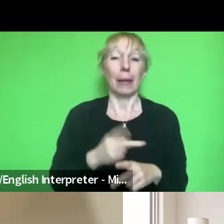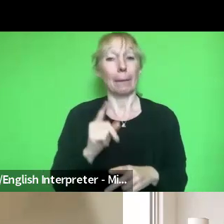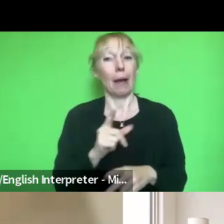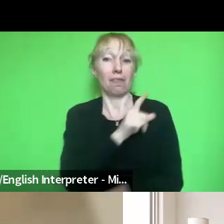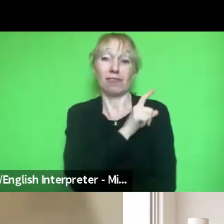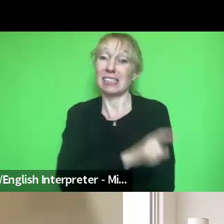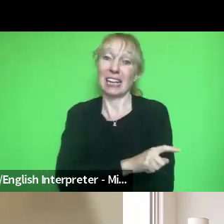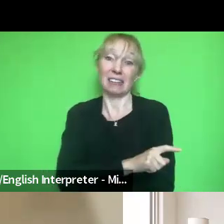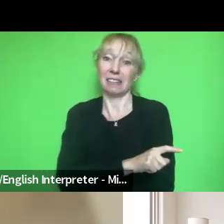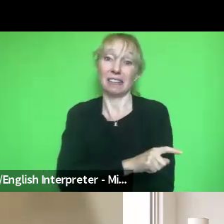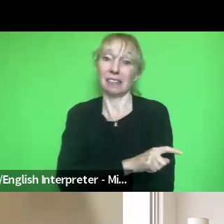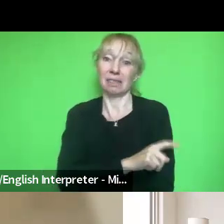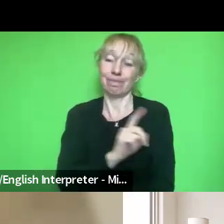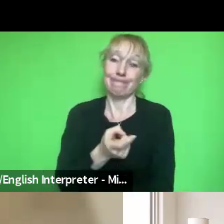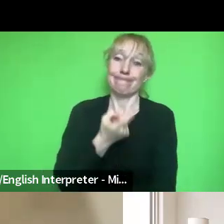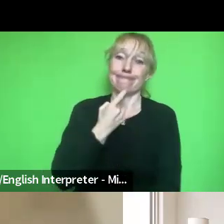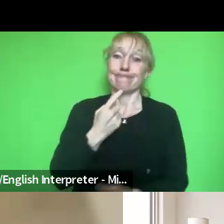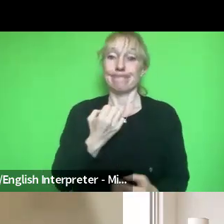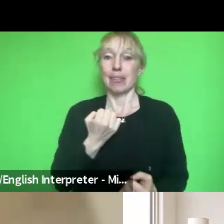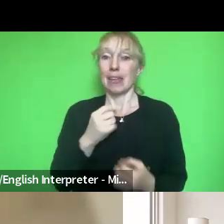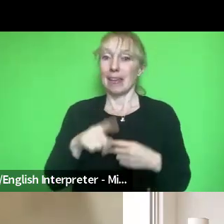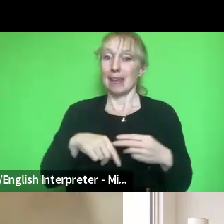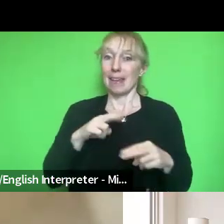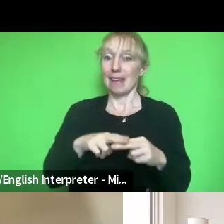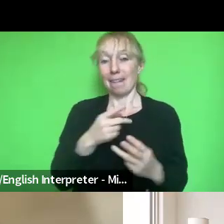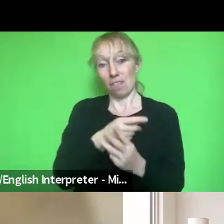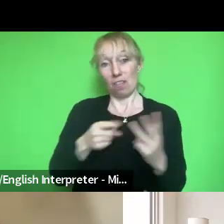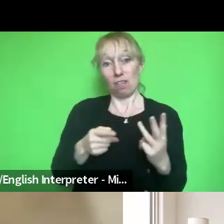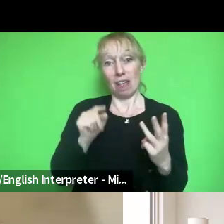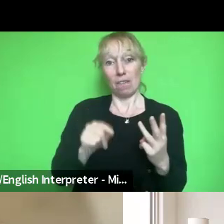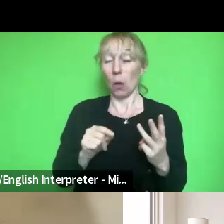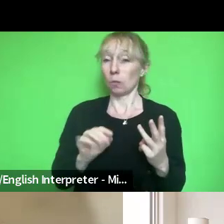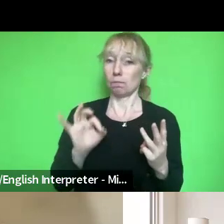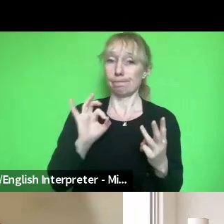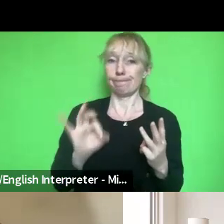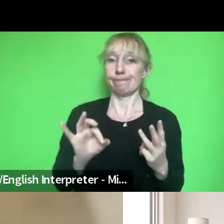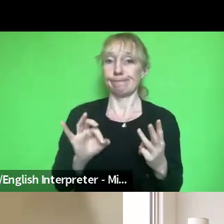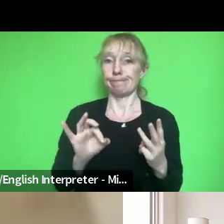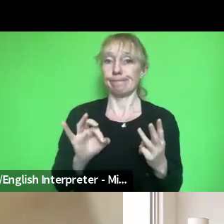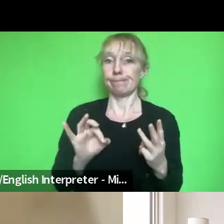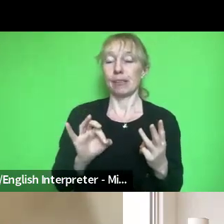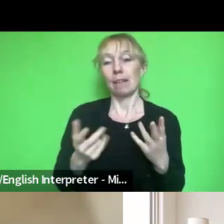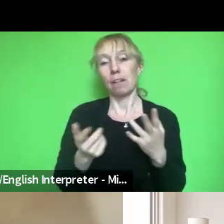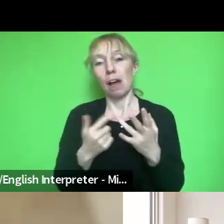if you're working on those sort of three pieces, it's a great start for 10. I think there's then also other things that you can get involved